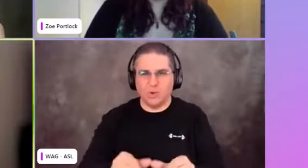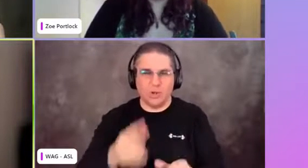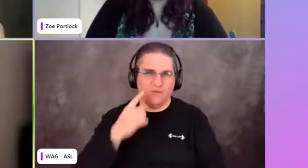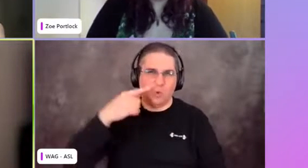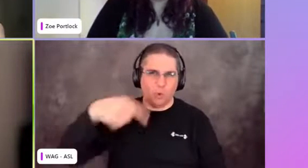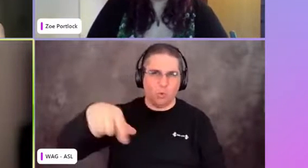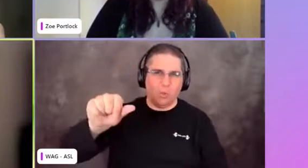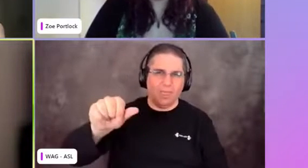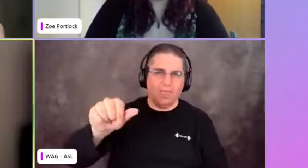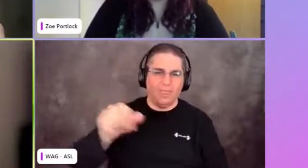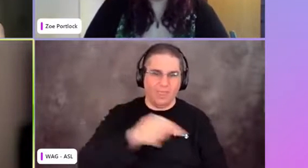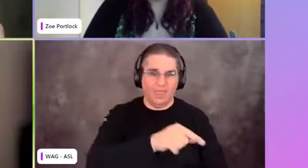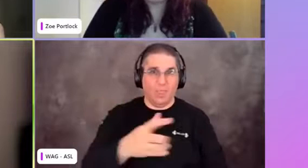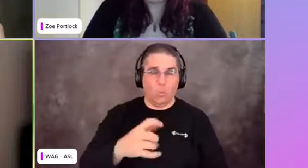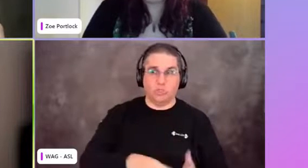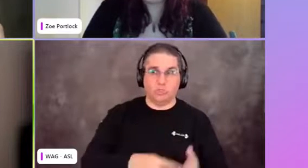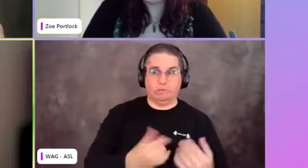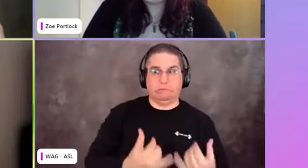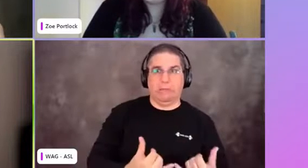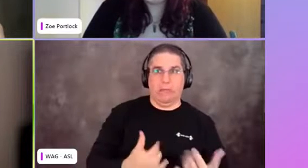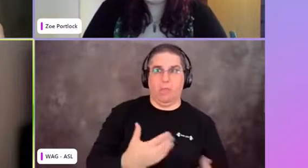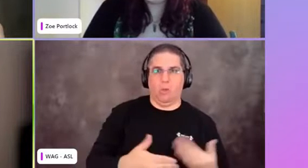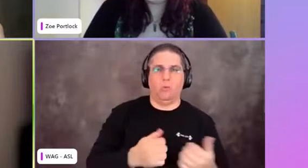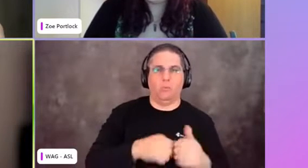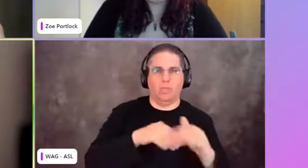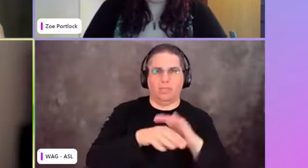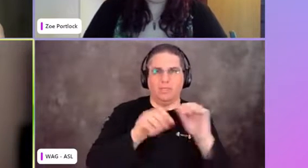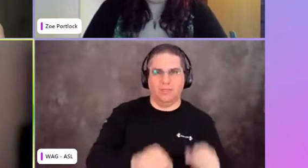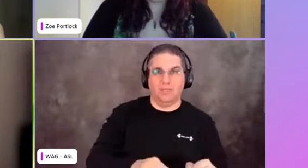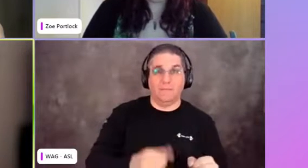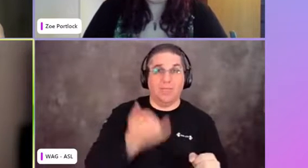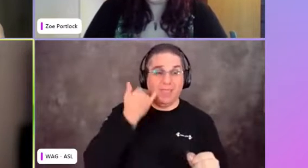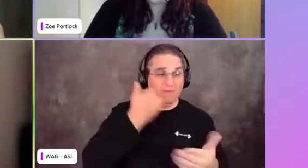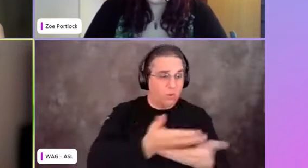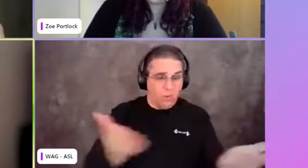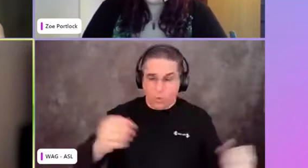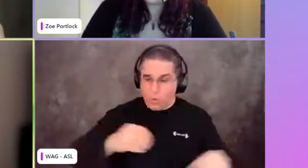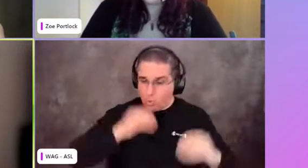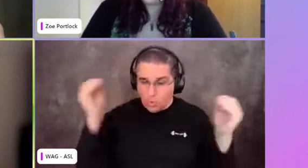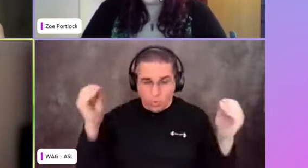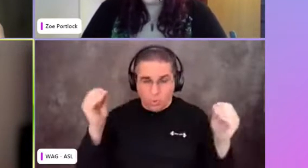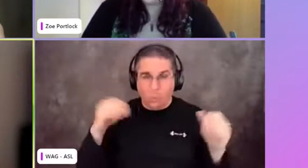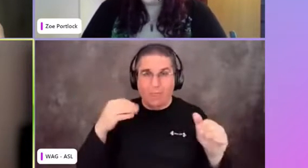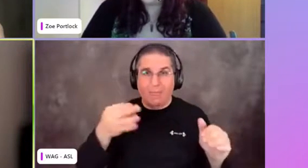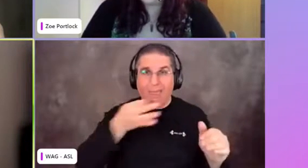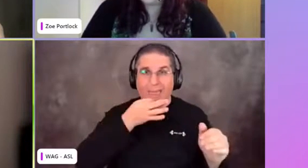stages into design and research stages and to